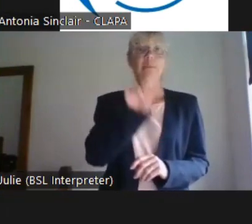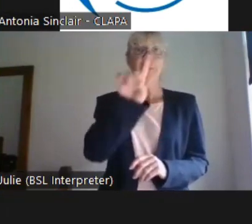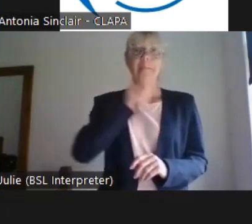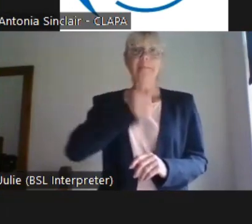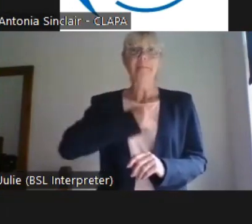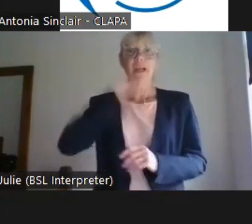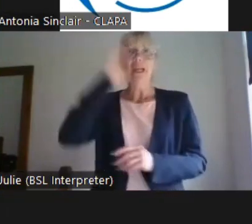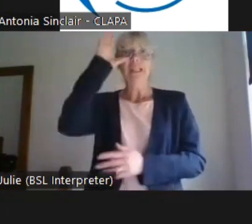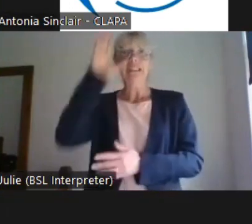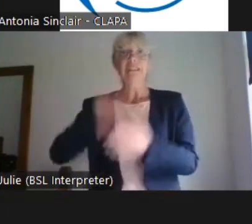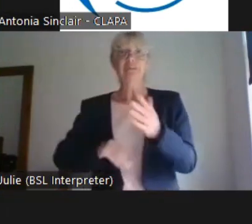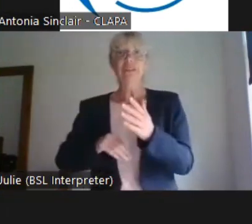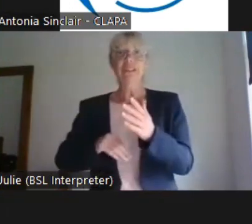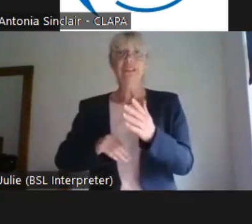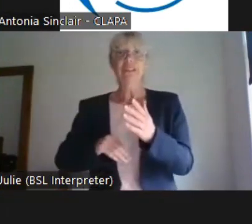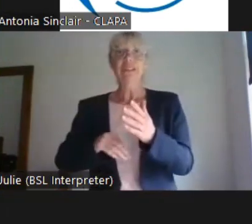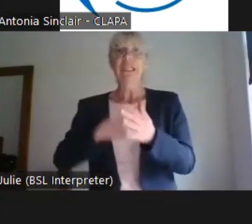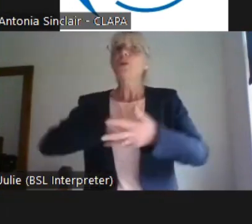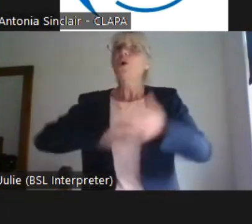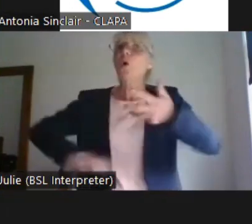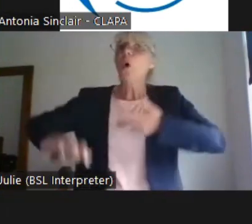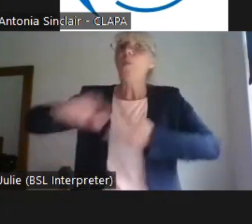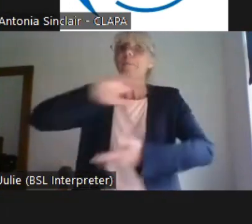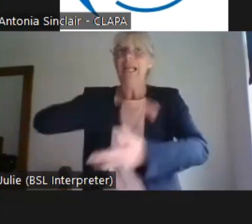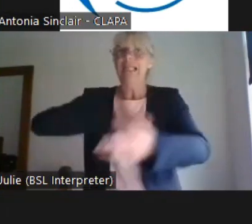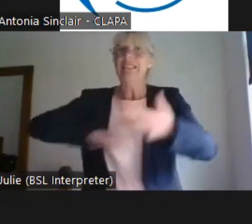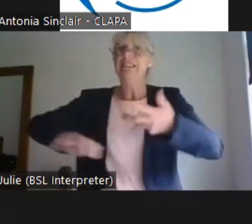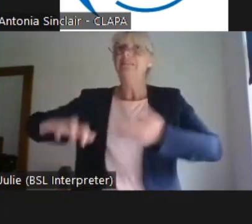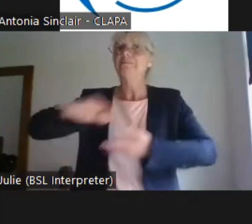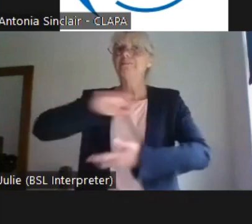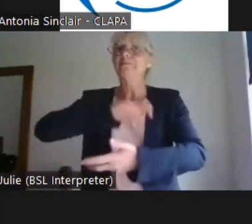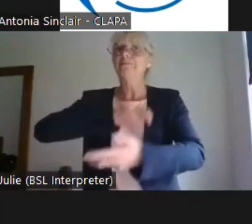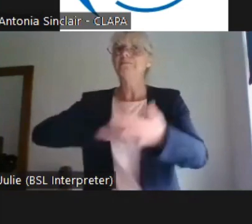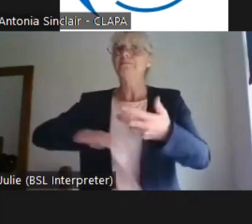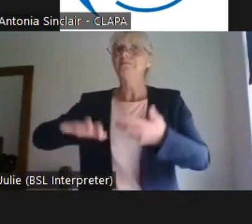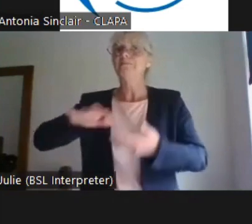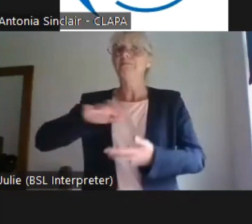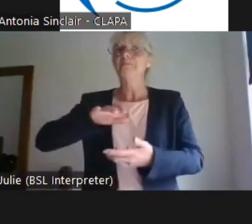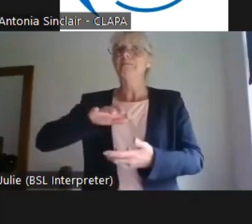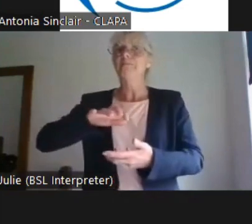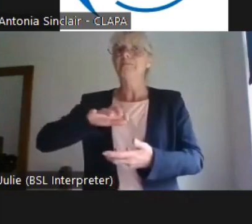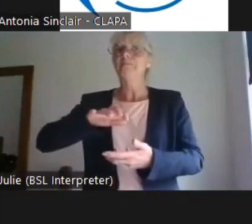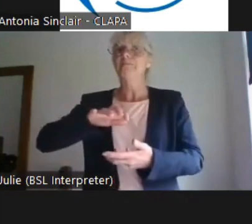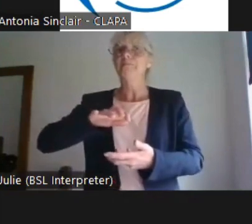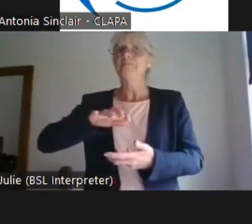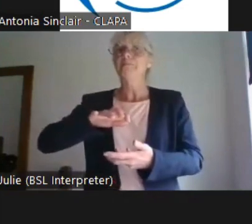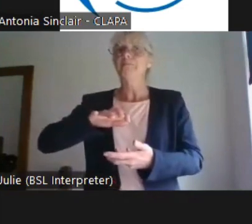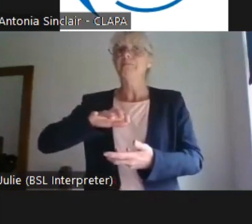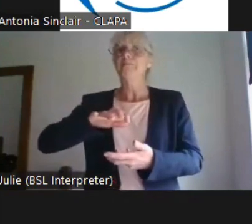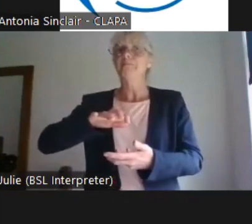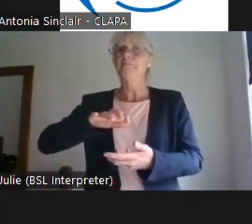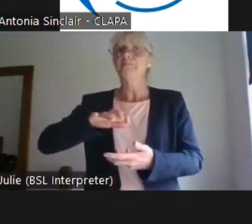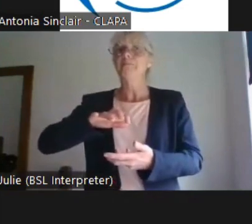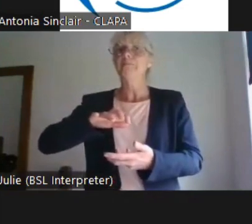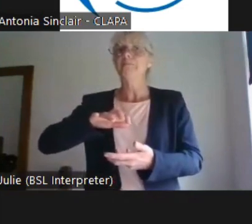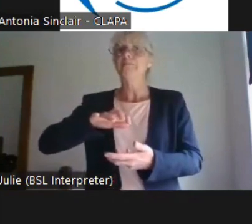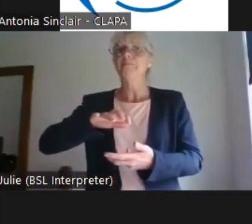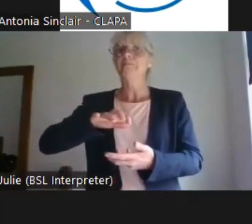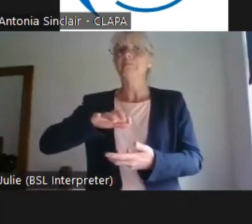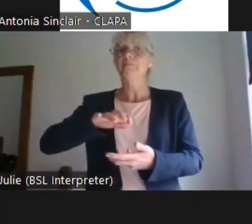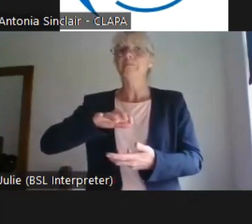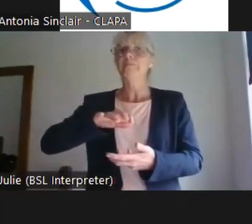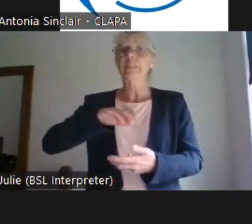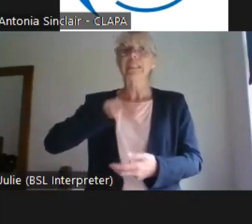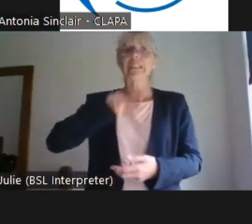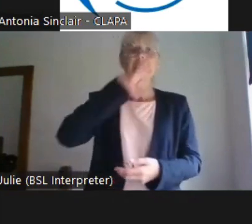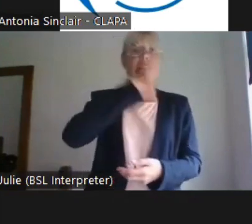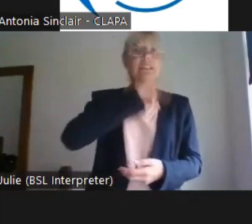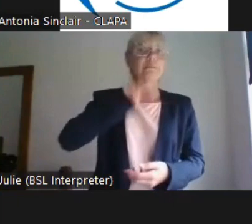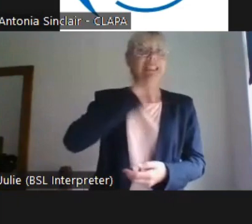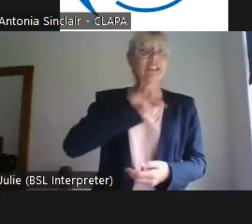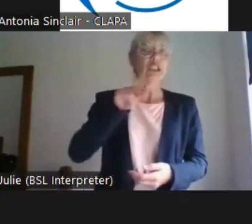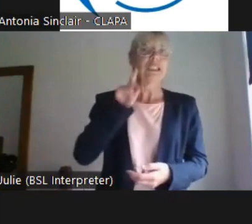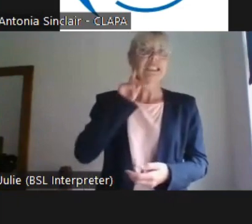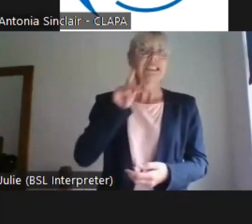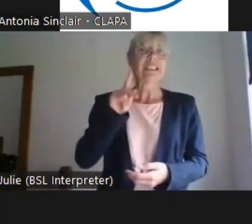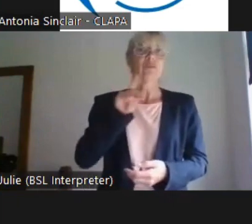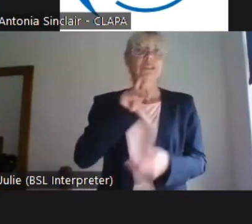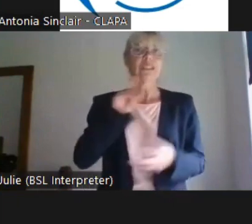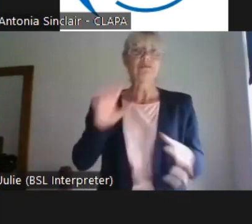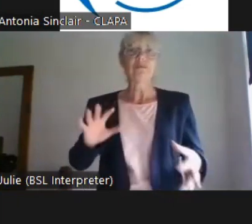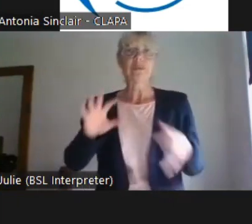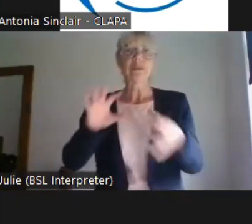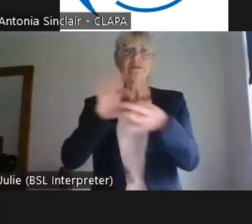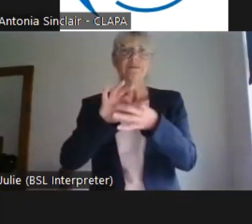definitely much more complex than that that speech and and hearing not always they are directly